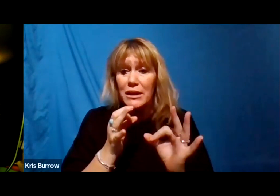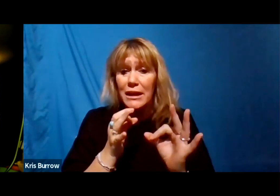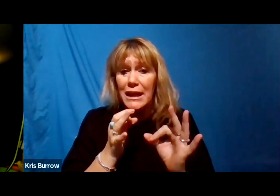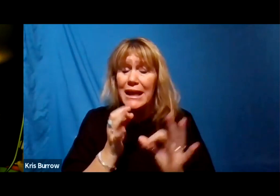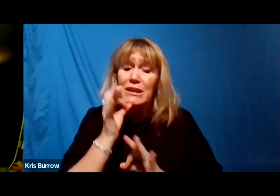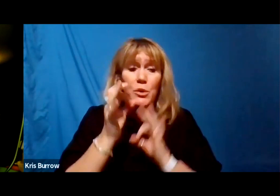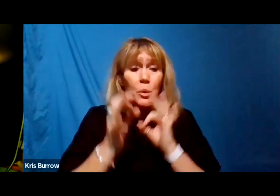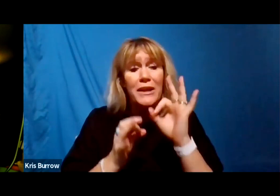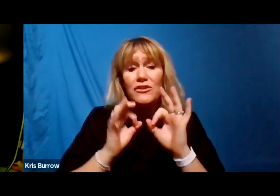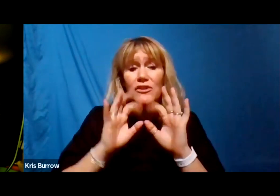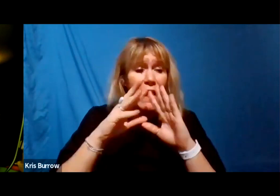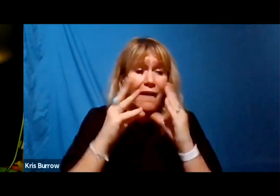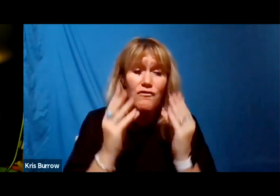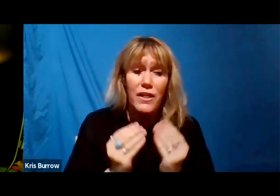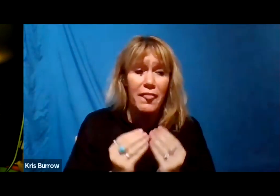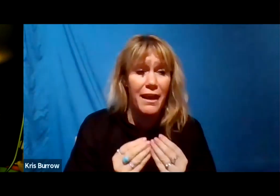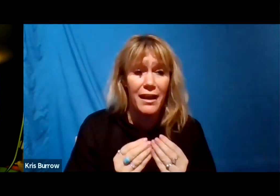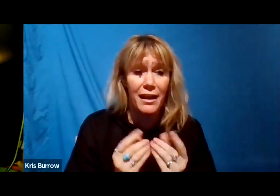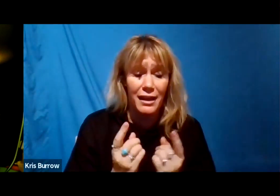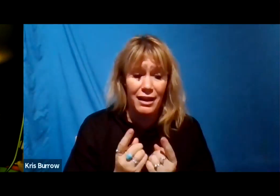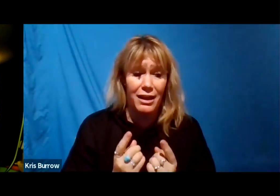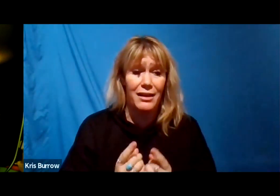but soon depart.